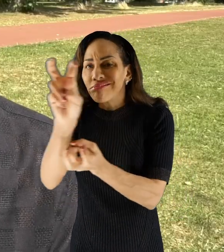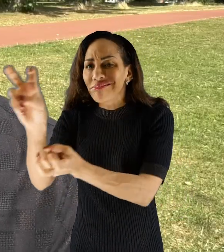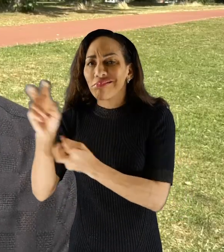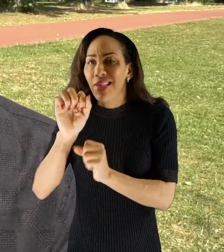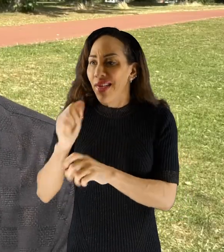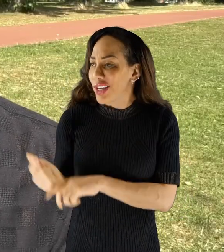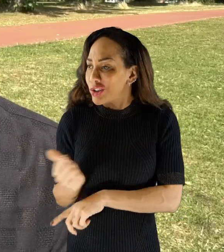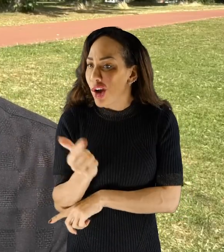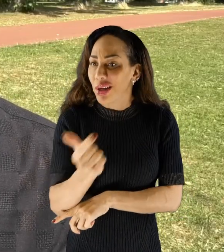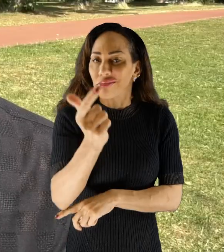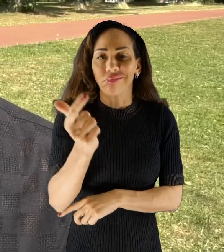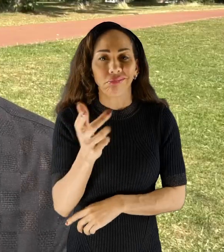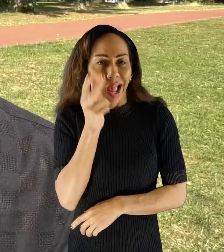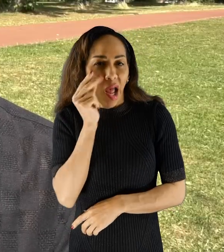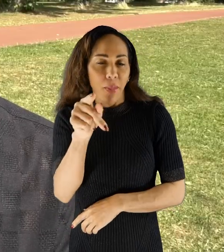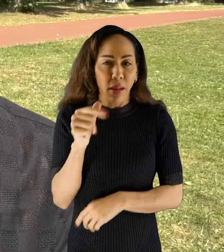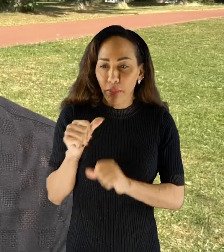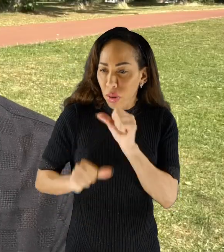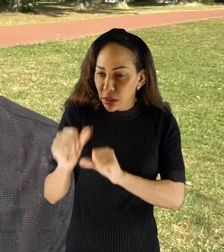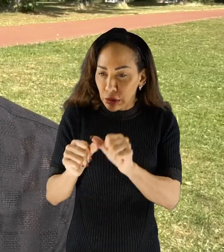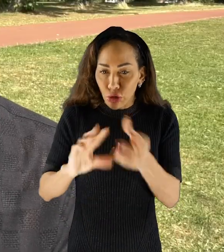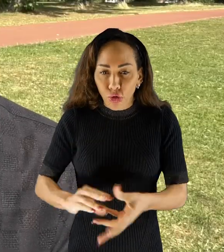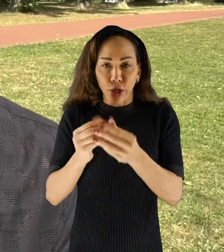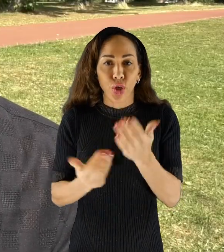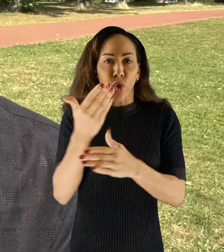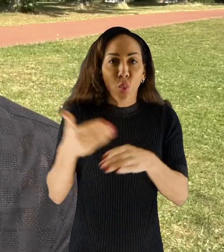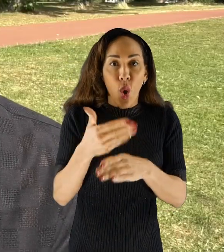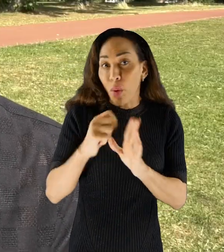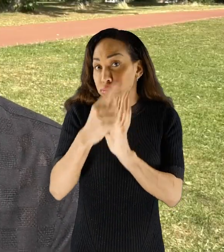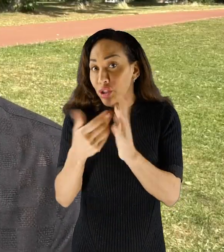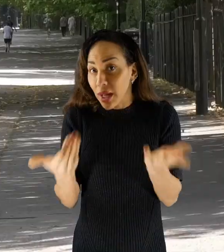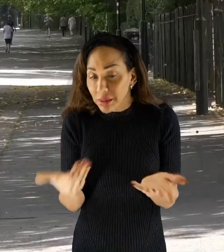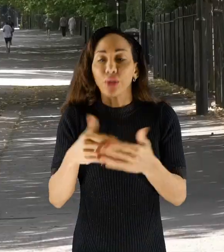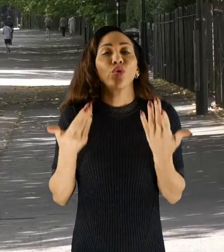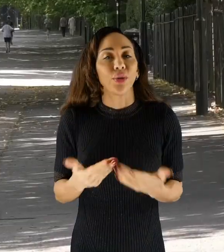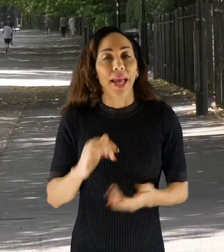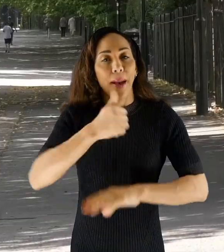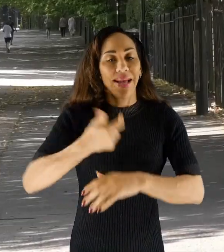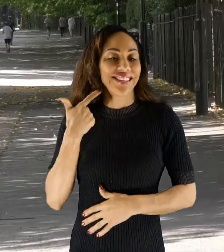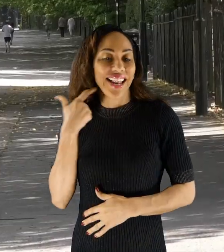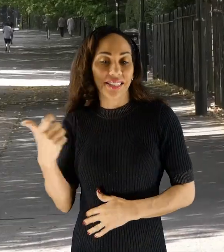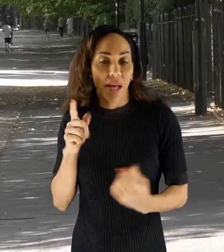careers and to hear about the process when it comes to creating new work or projects. Today I am in Leicester where I'll be